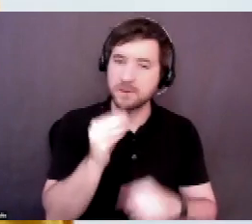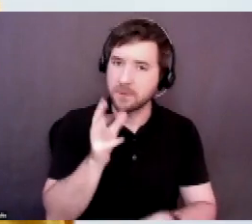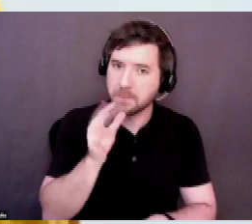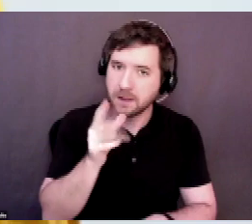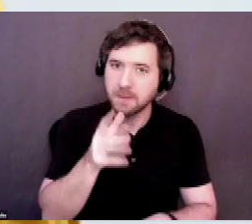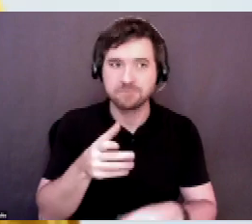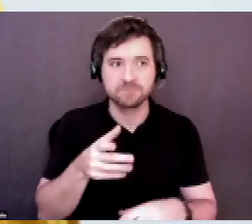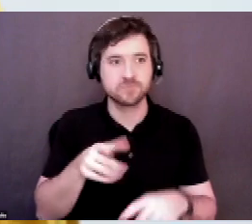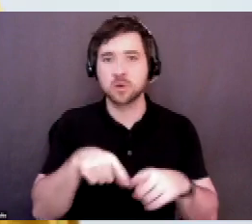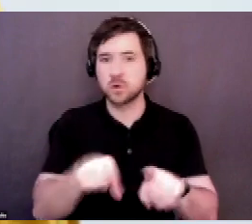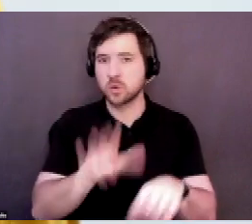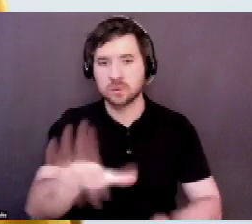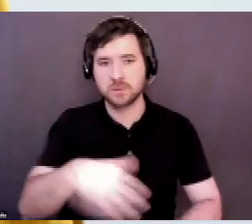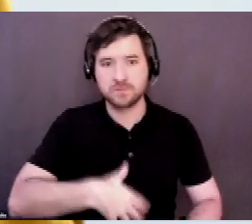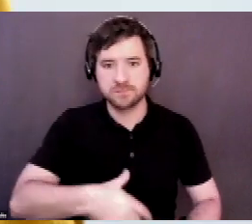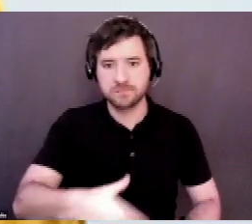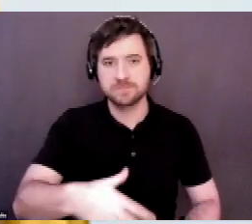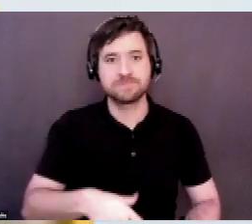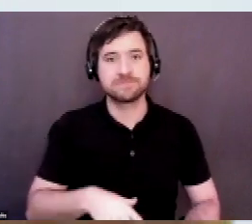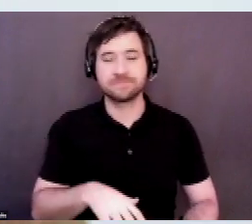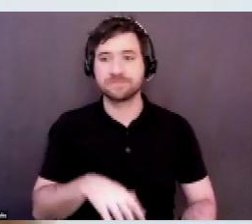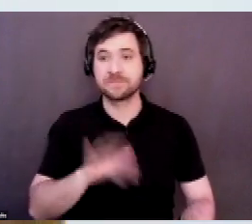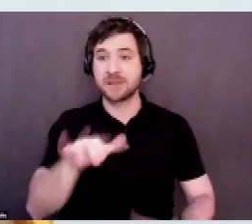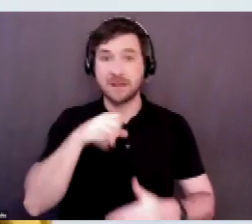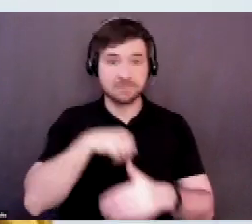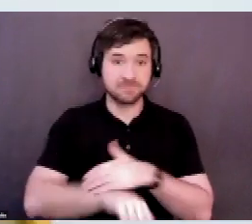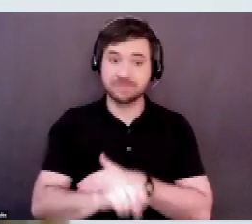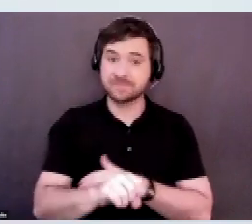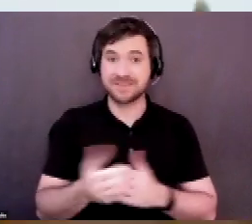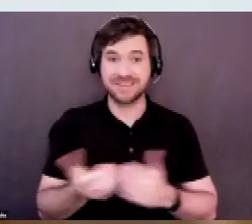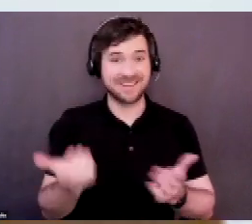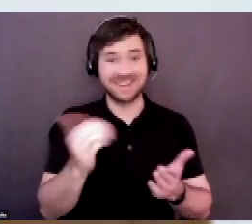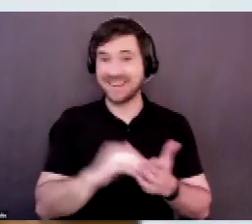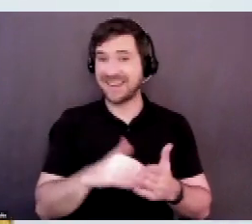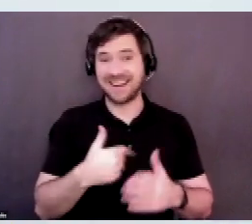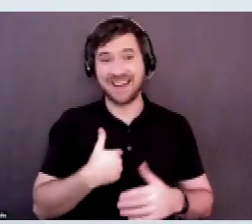That delivery, again, four feet around, I was huge.